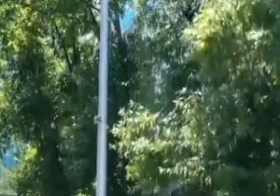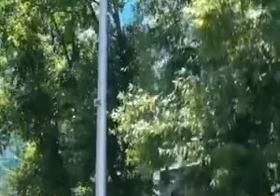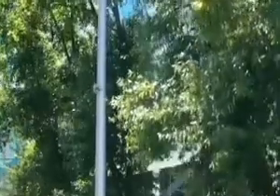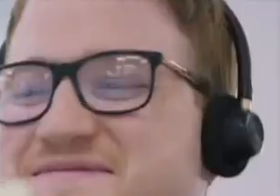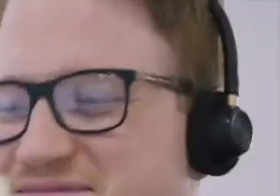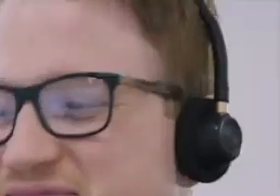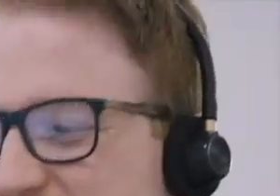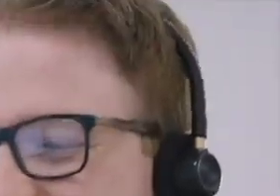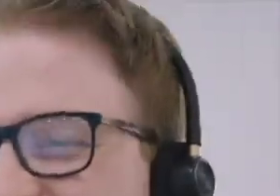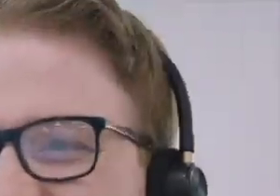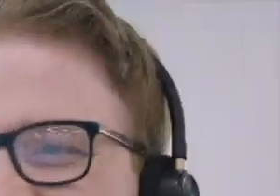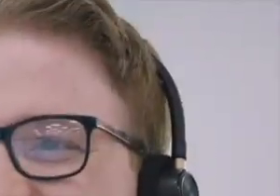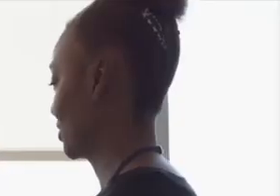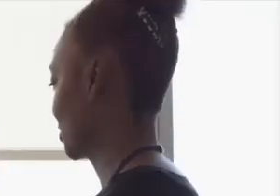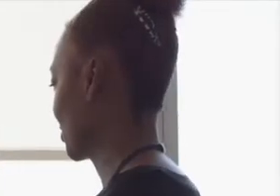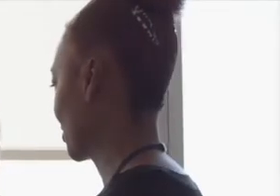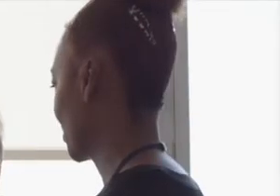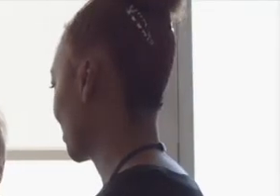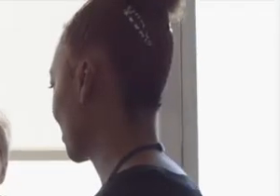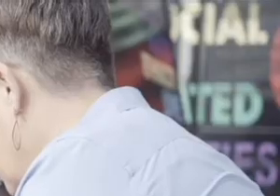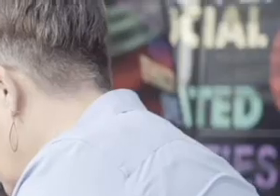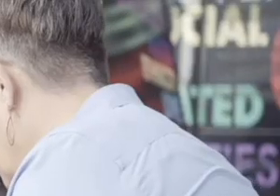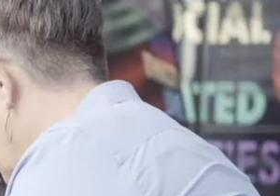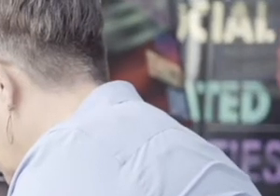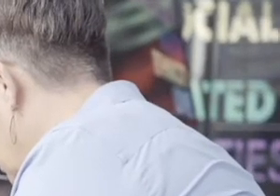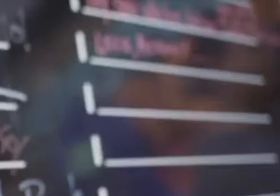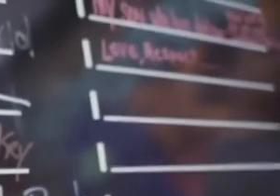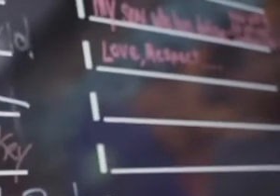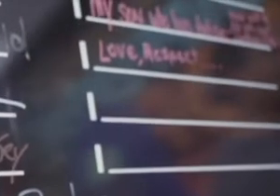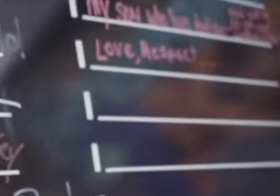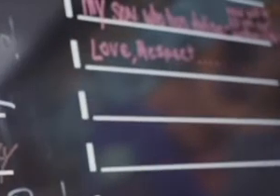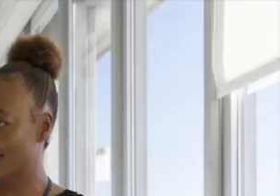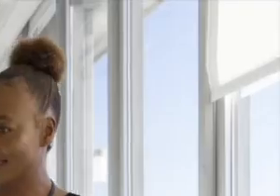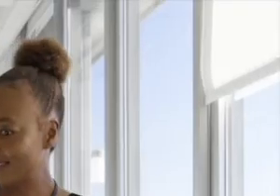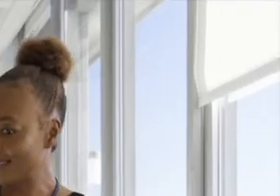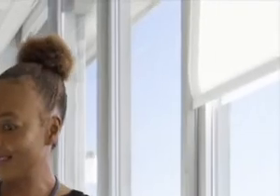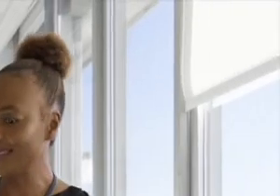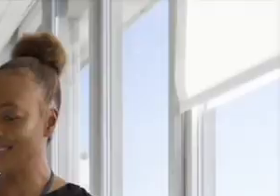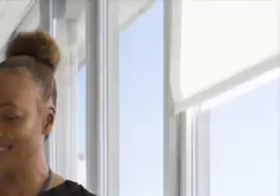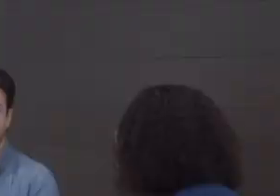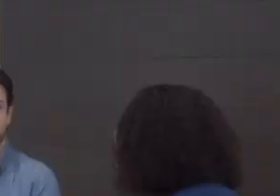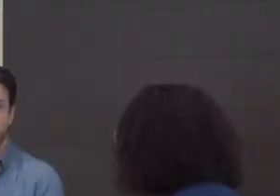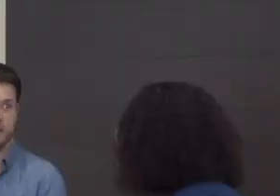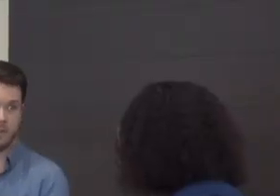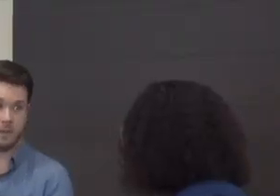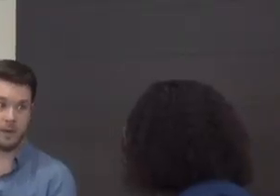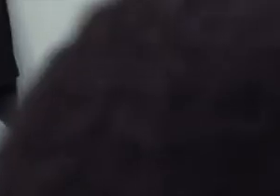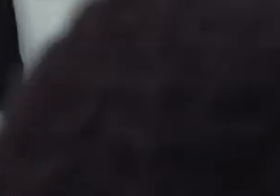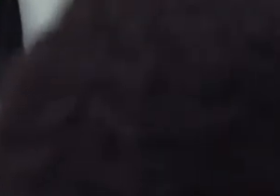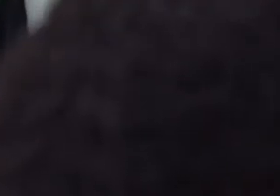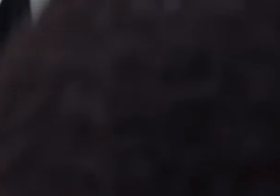in our industry and beyond. Which is why we are proud to support Signal Centers in their